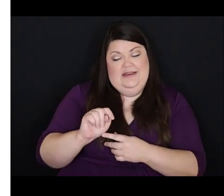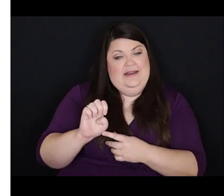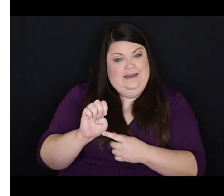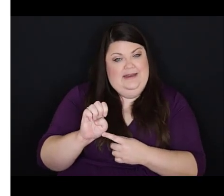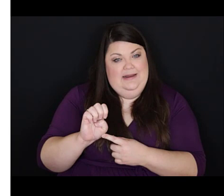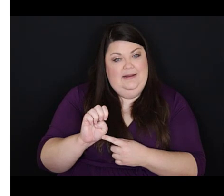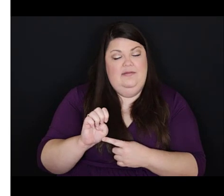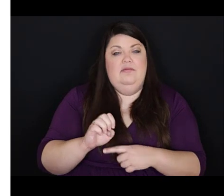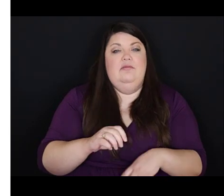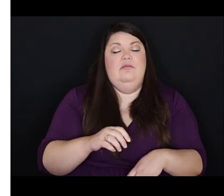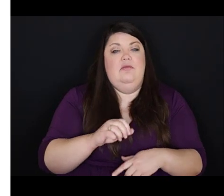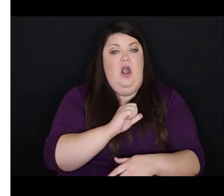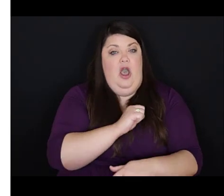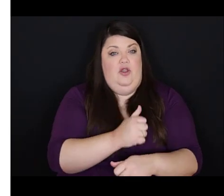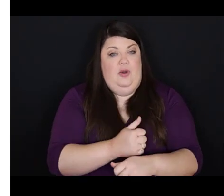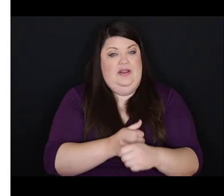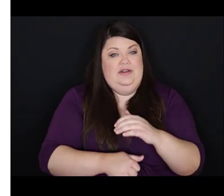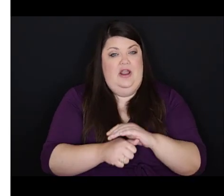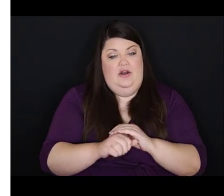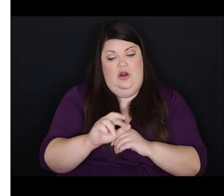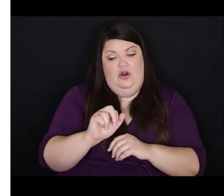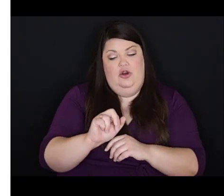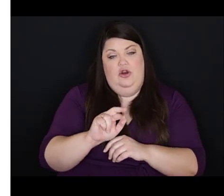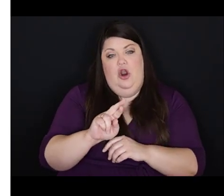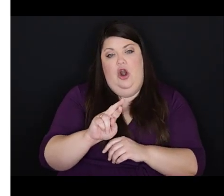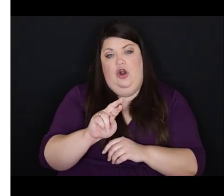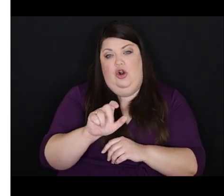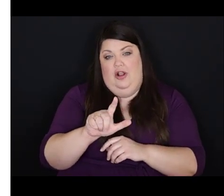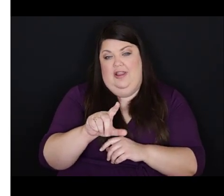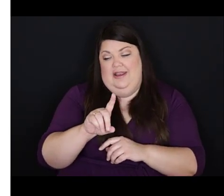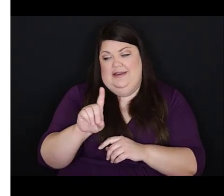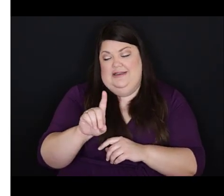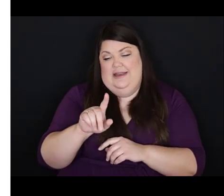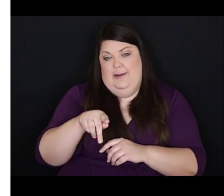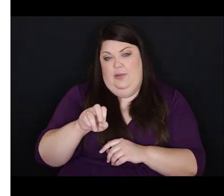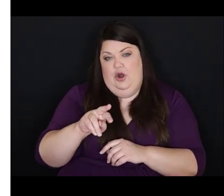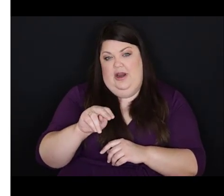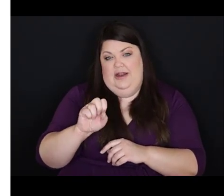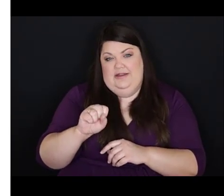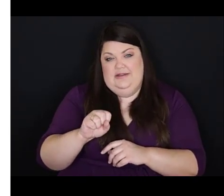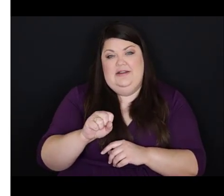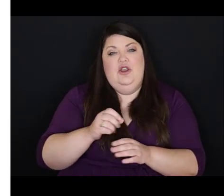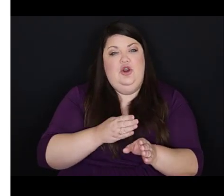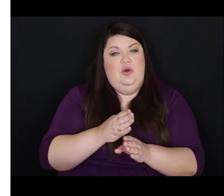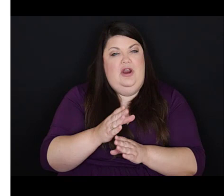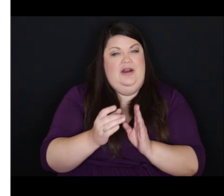authorized under the Carl D. Perkins Career and Technical Education Act of 2006.